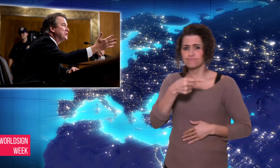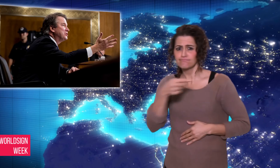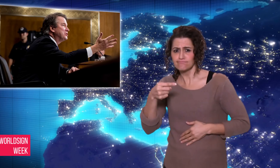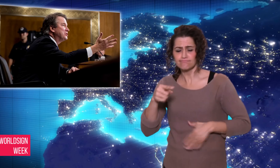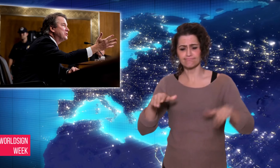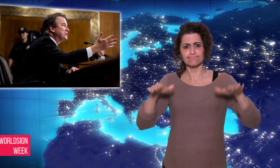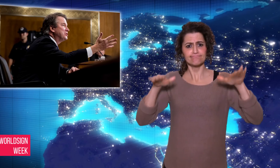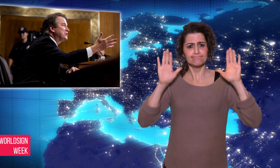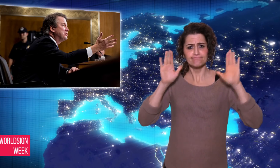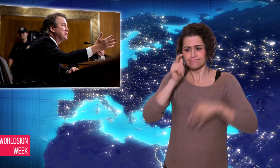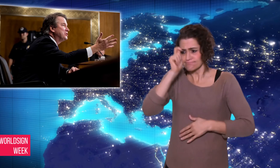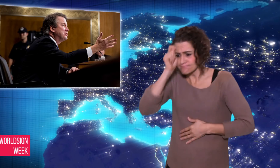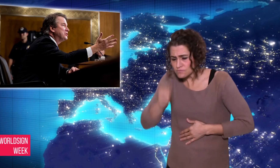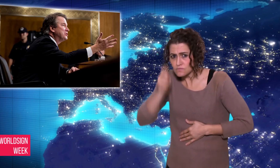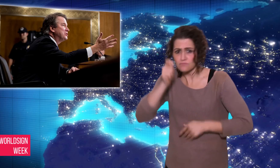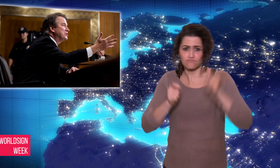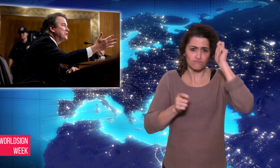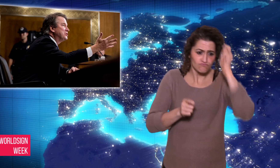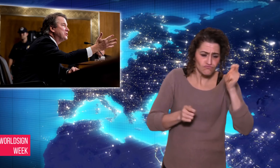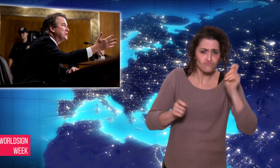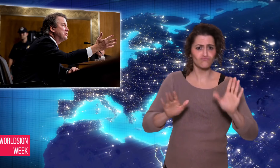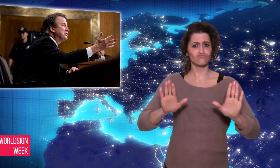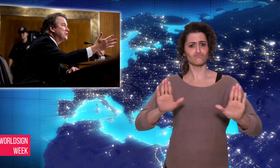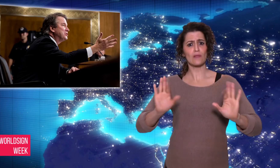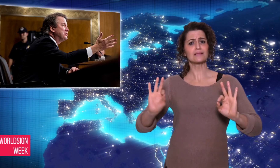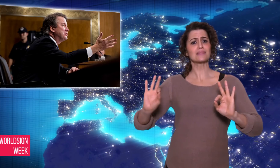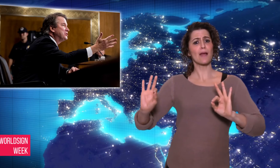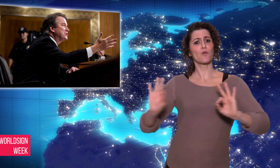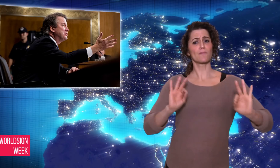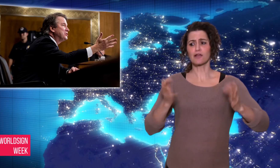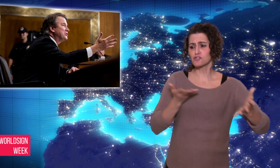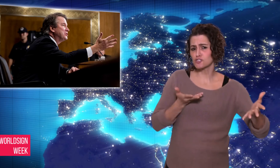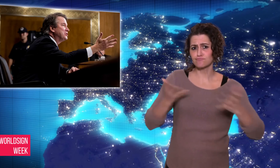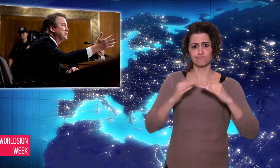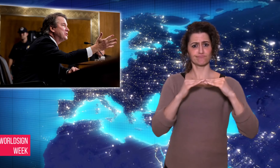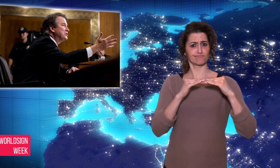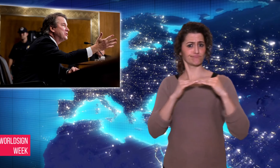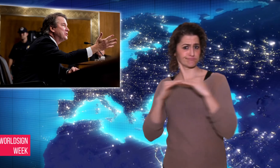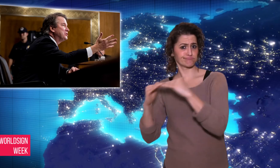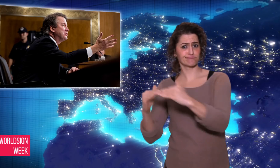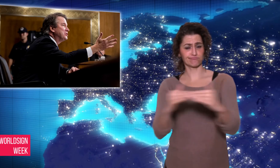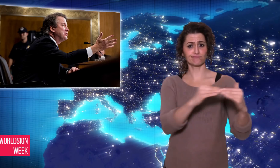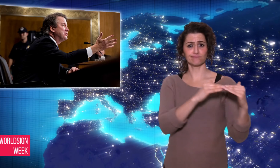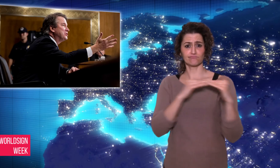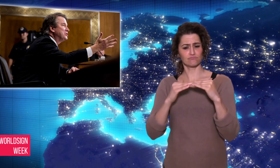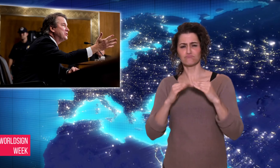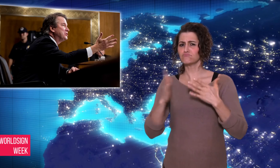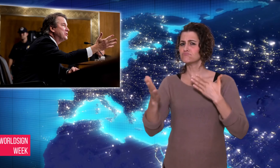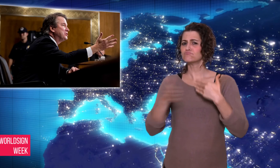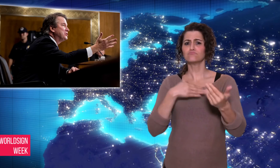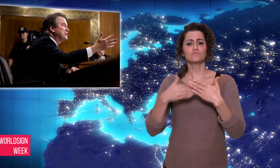diplomatic in all situations. He